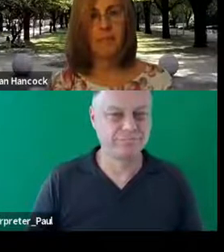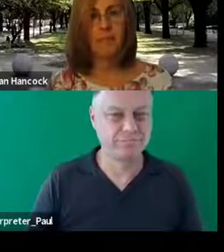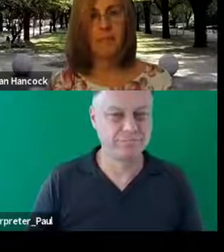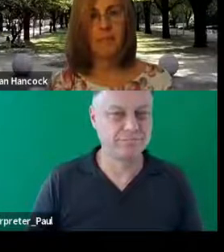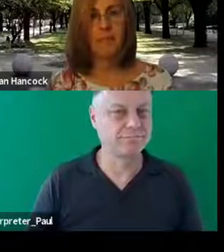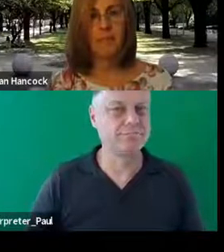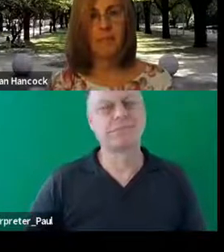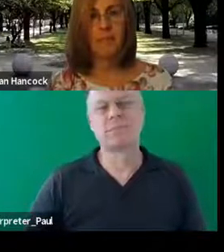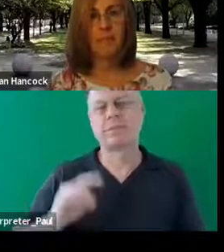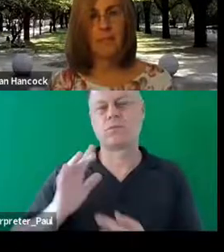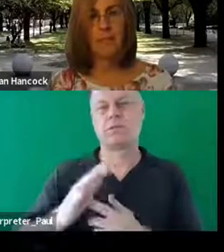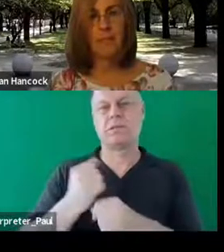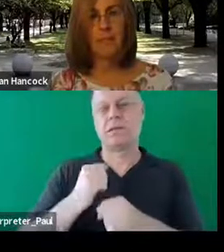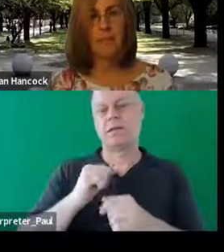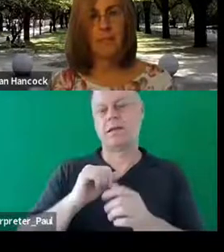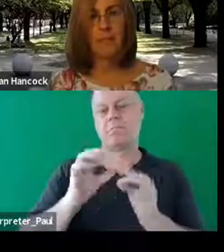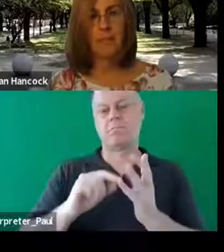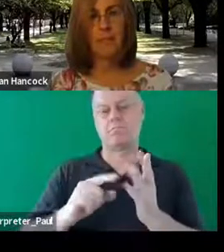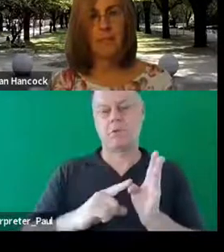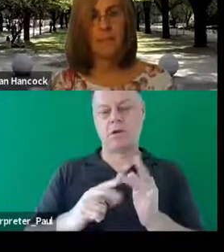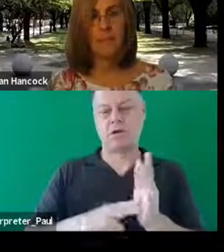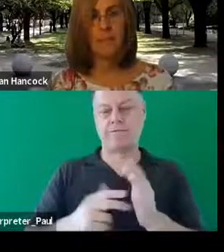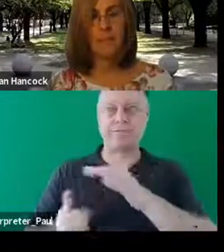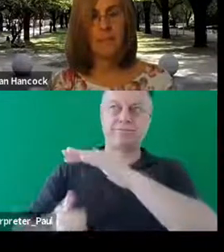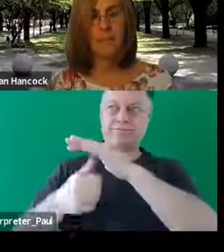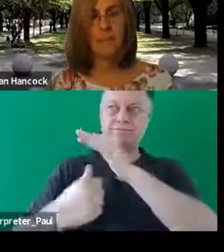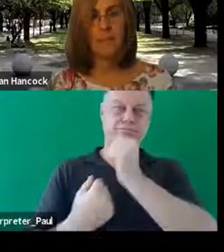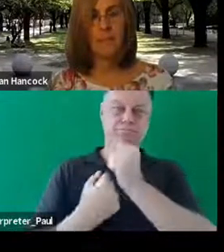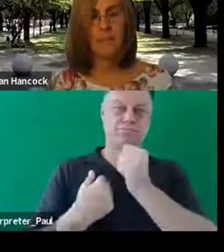buy in from those people who can actually support the program appropriately. And the